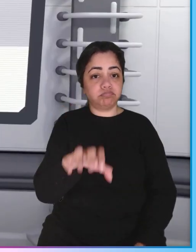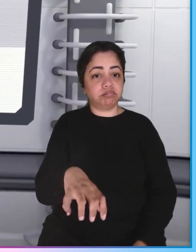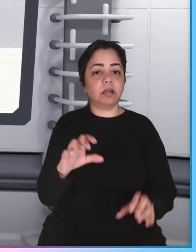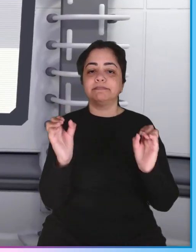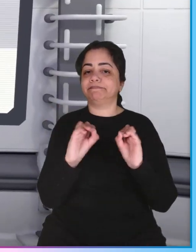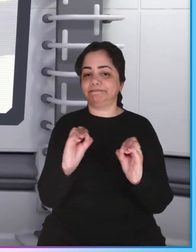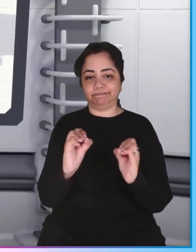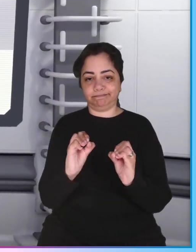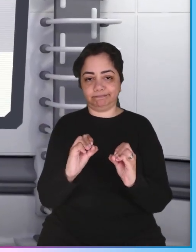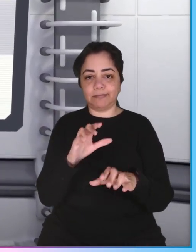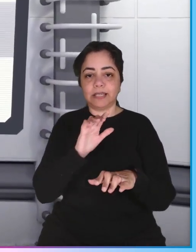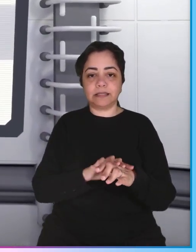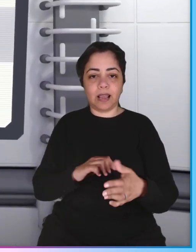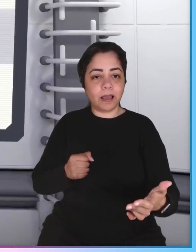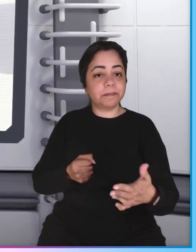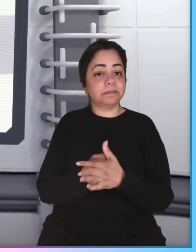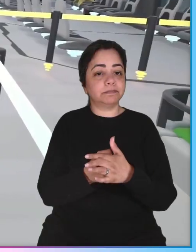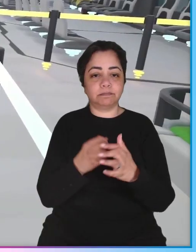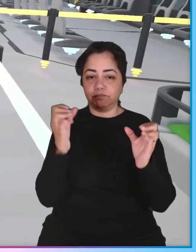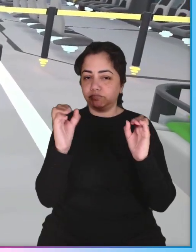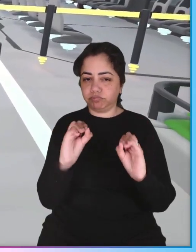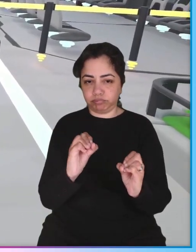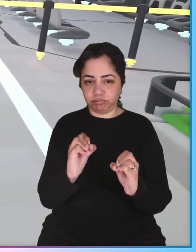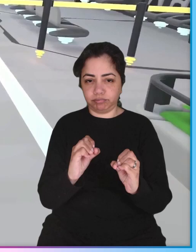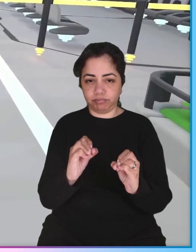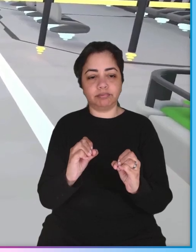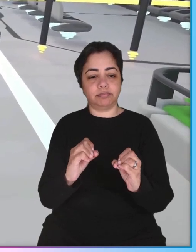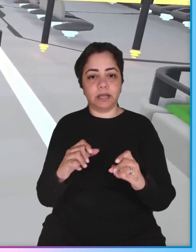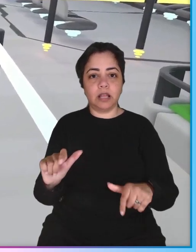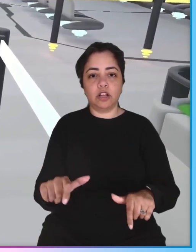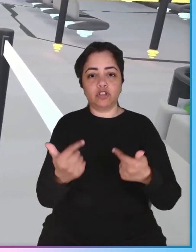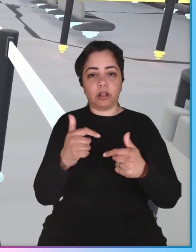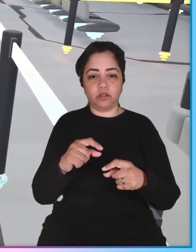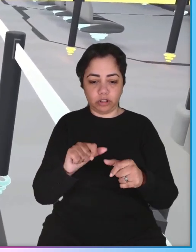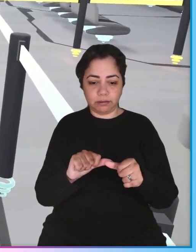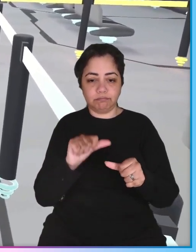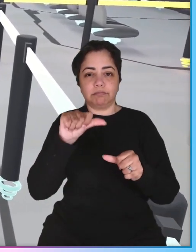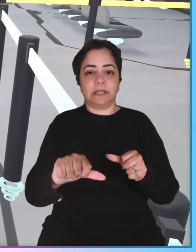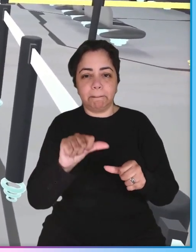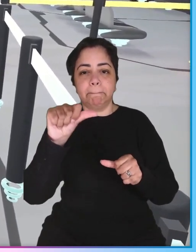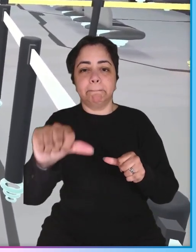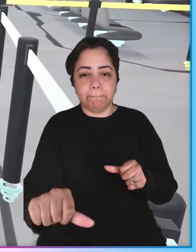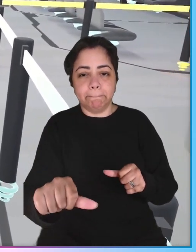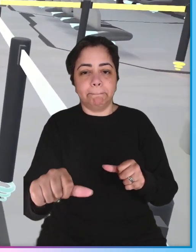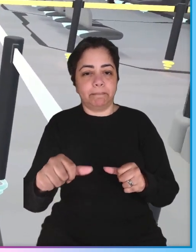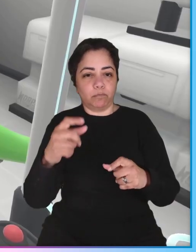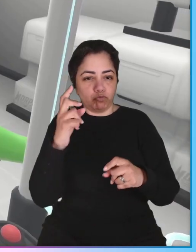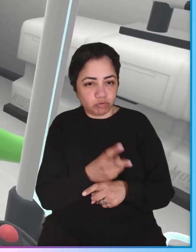before Mr Norp finds out. The game is full of features to help autistic people enjoy the game.